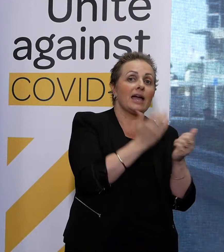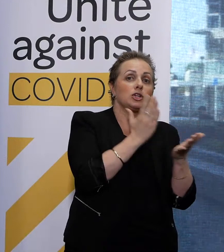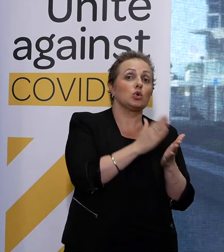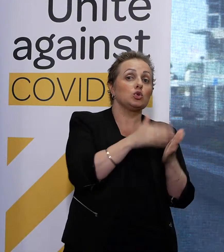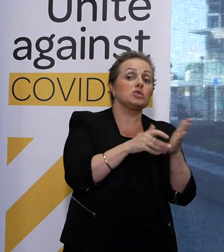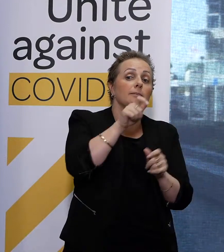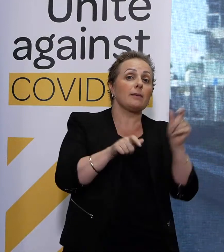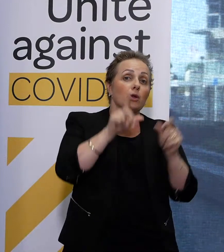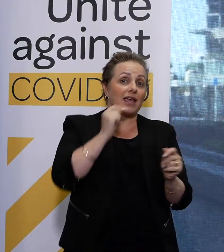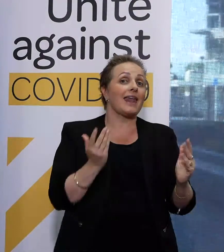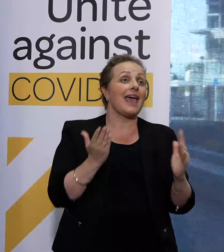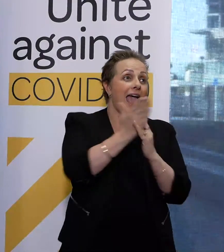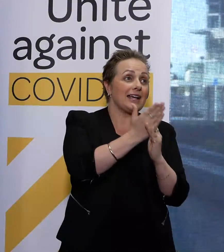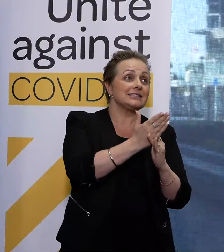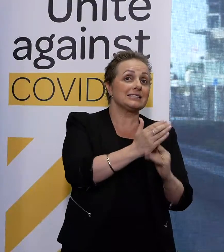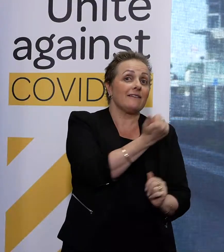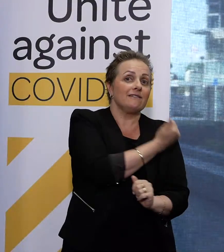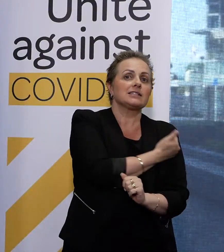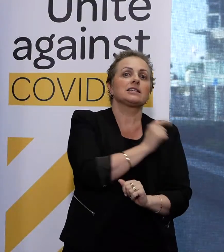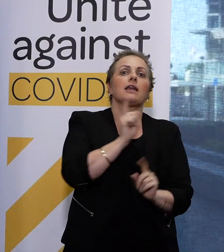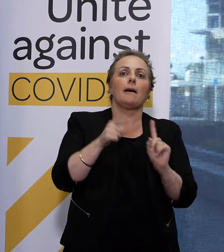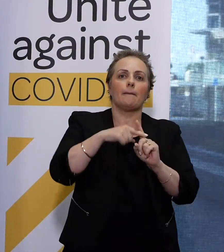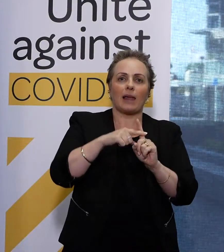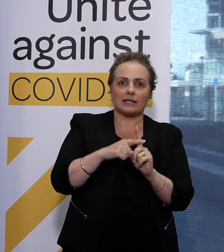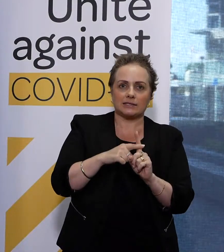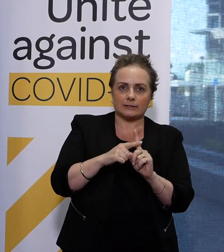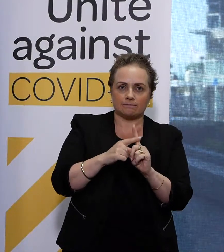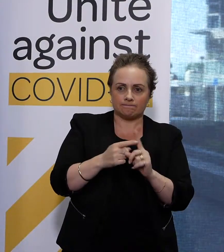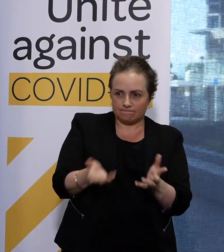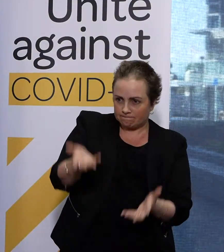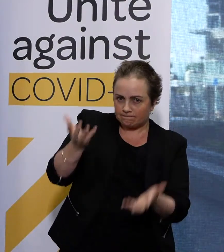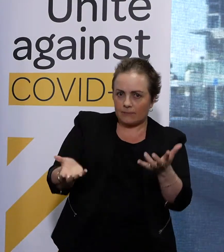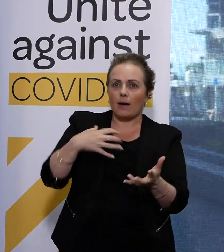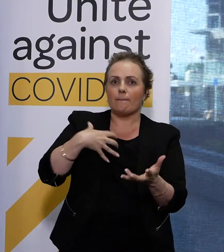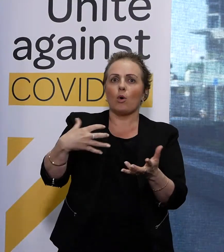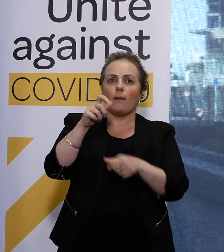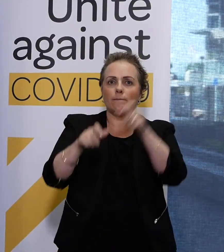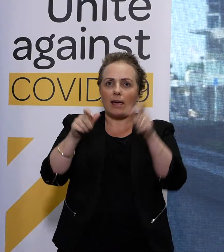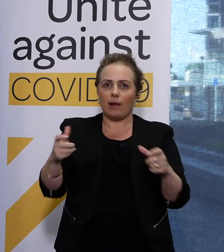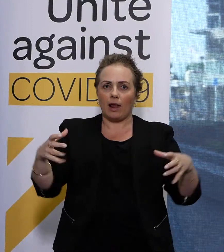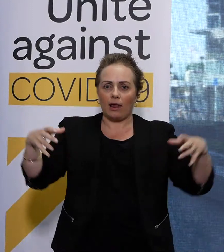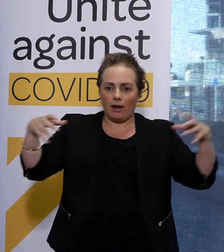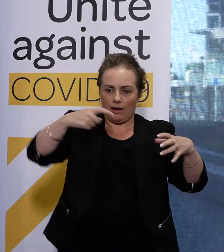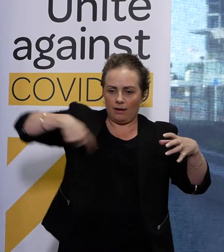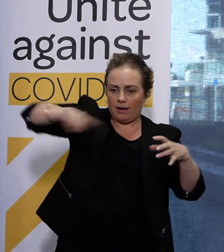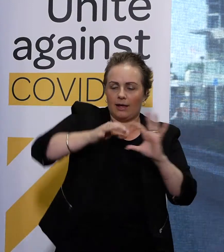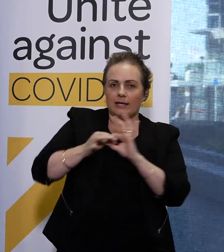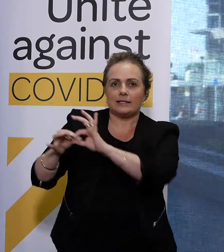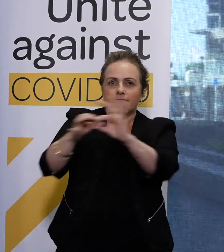but we've stood up a team of people to already start planning for its distribution